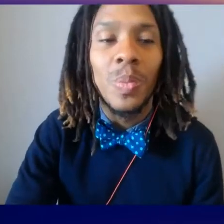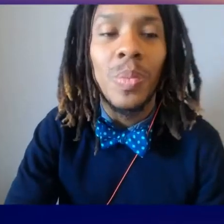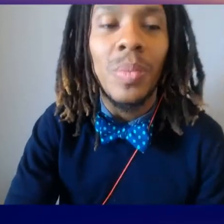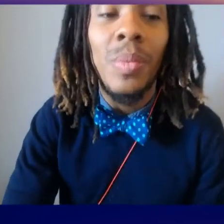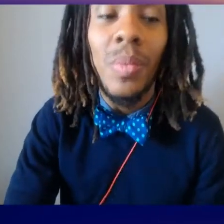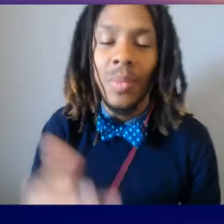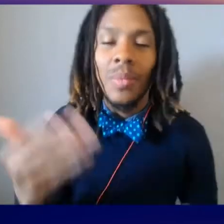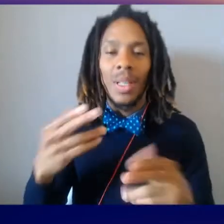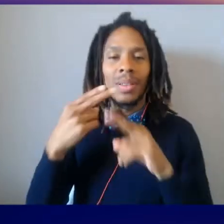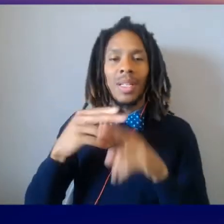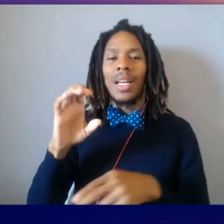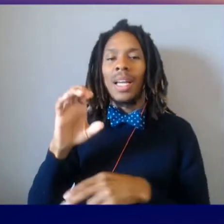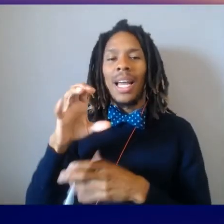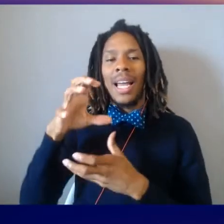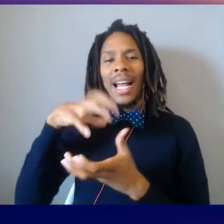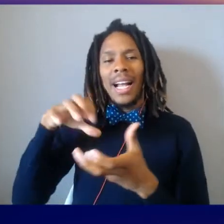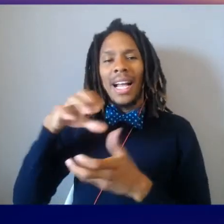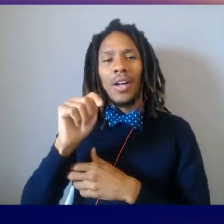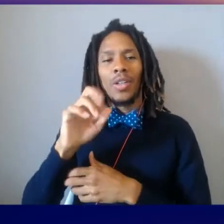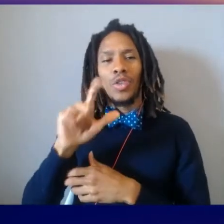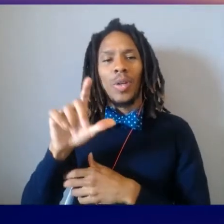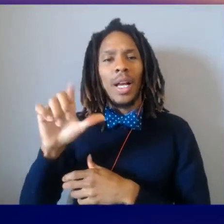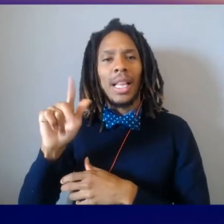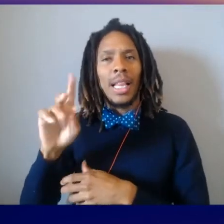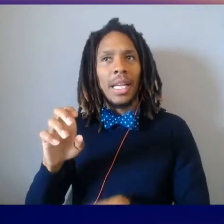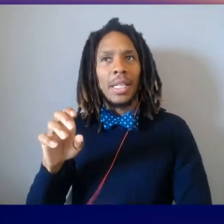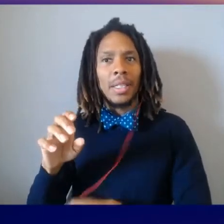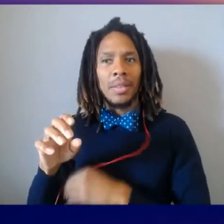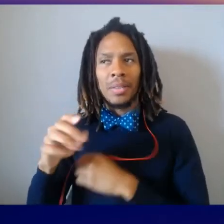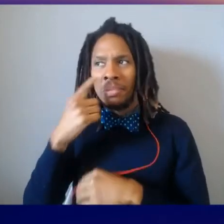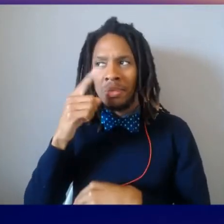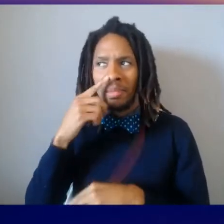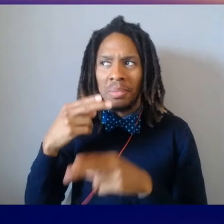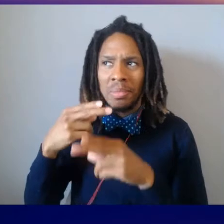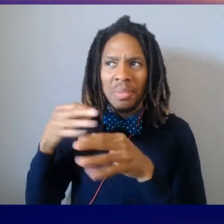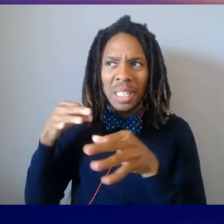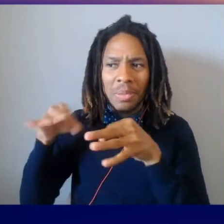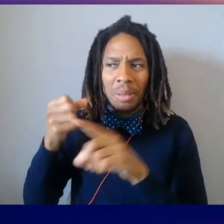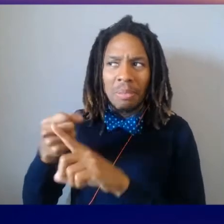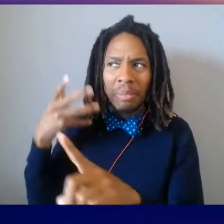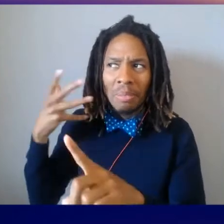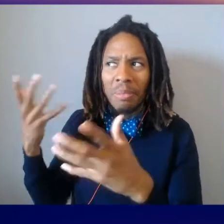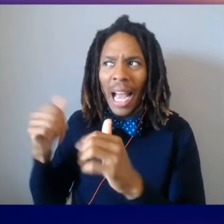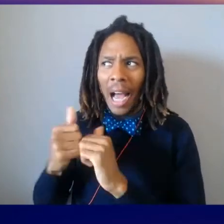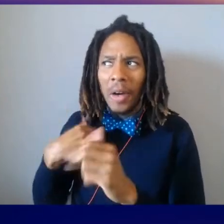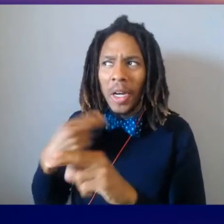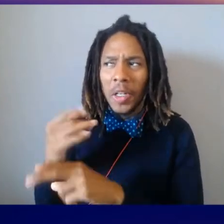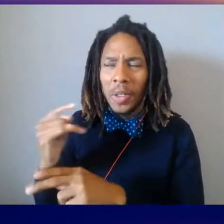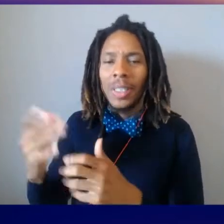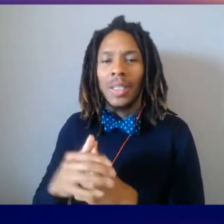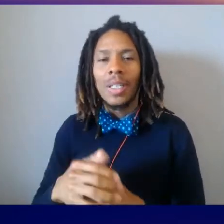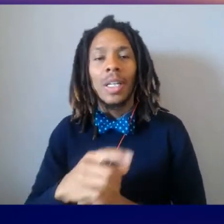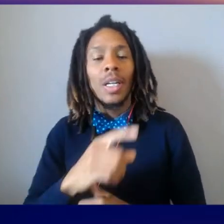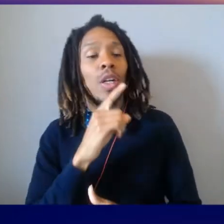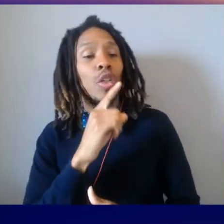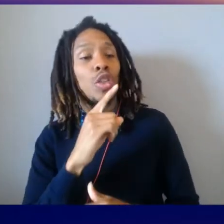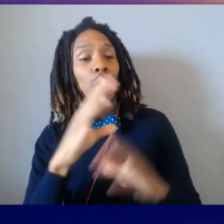So, before we actually see it in action, we figure, can you tell us a little bit about what it is, how customers use it? Sure. So, CloudTrail Lake is a managed data Lake